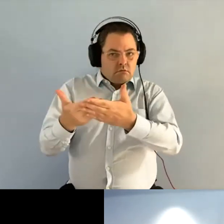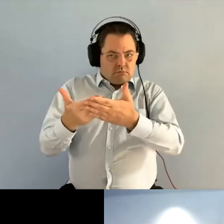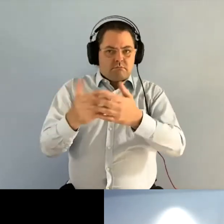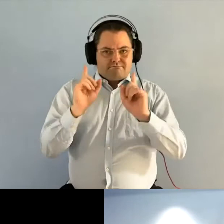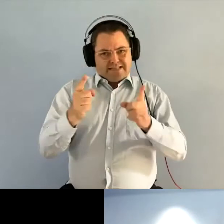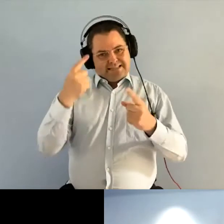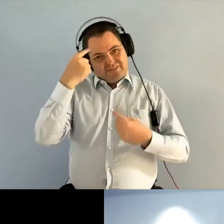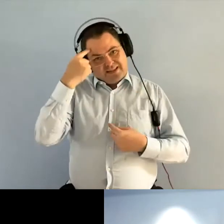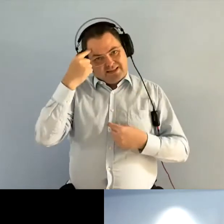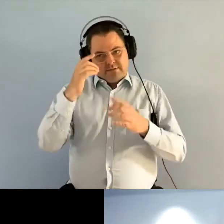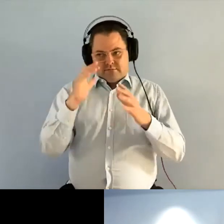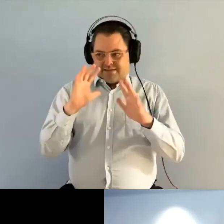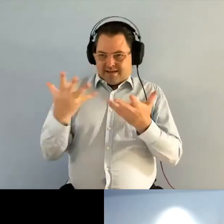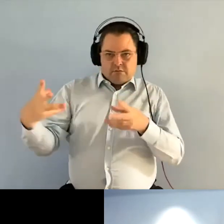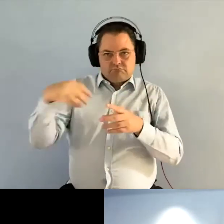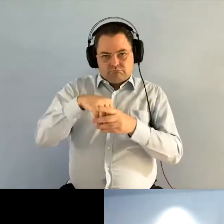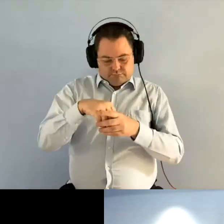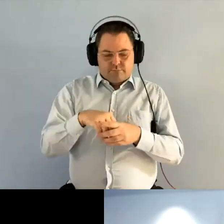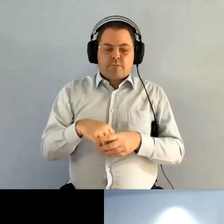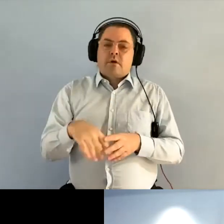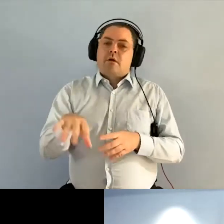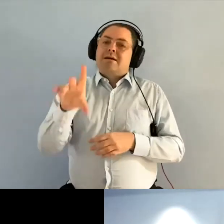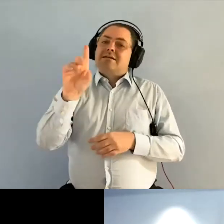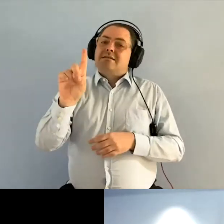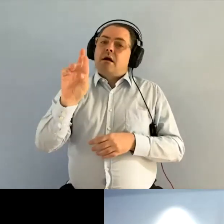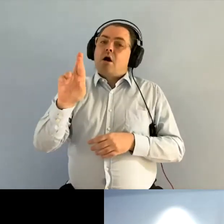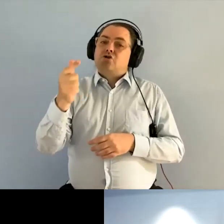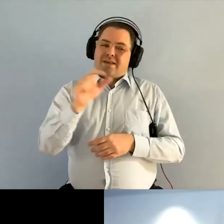, and plans developed over the past few years to the country and